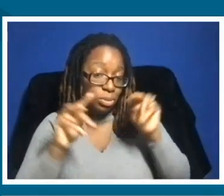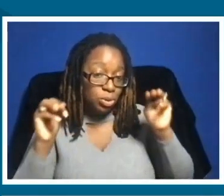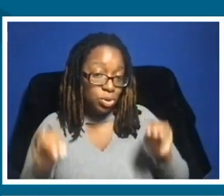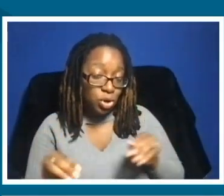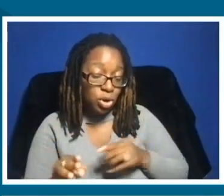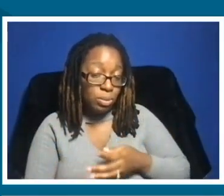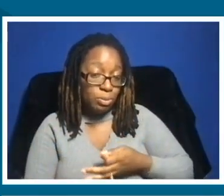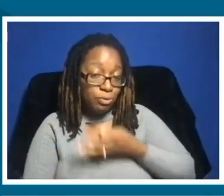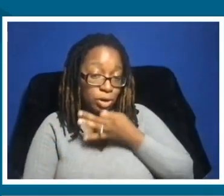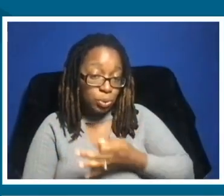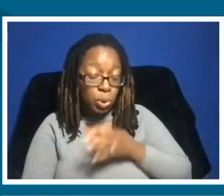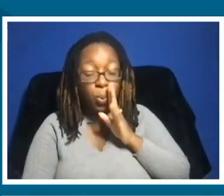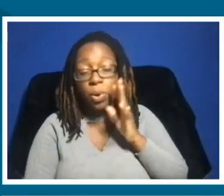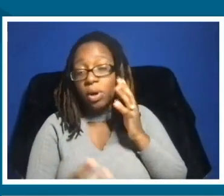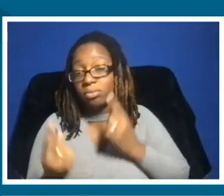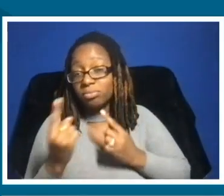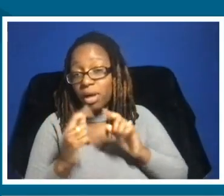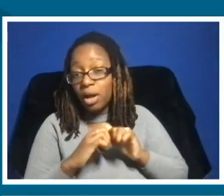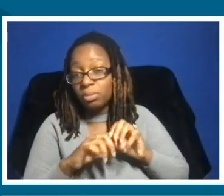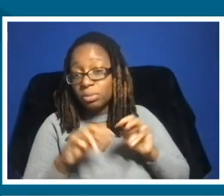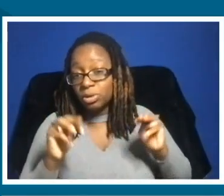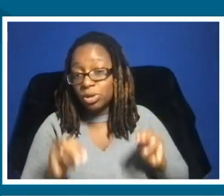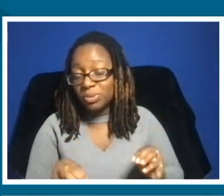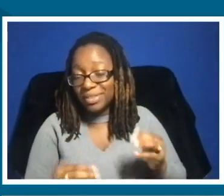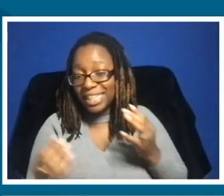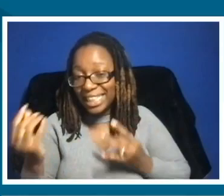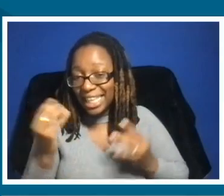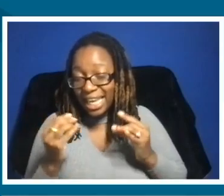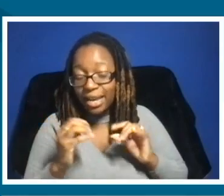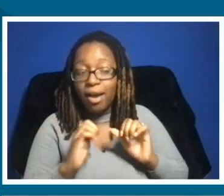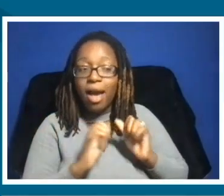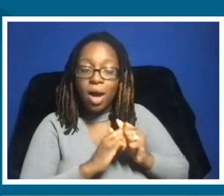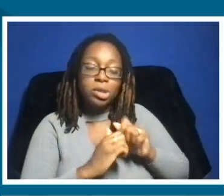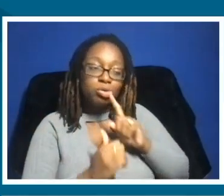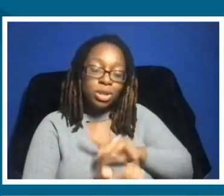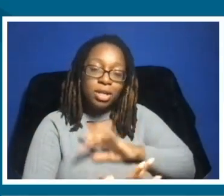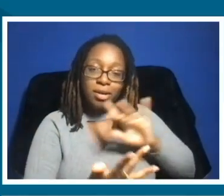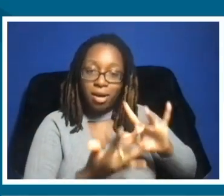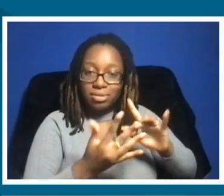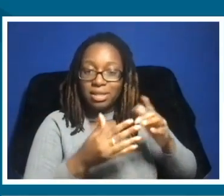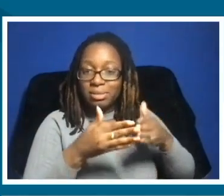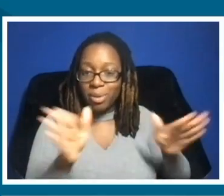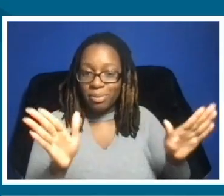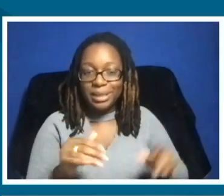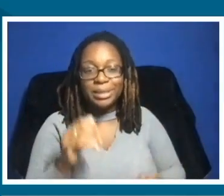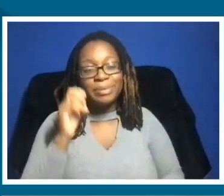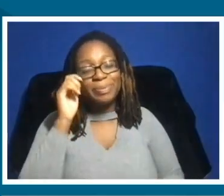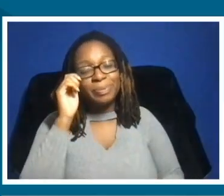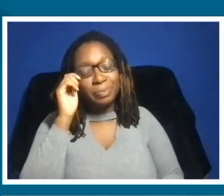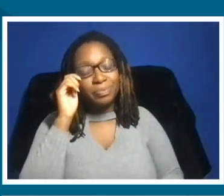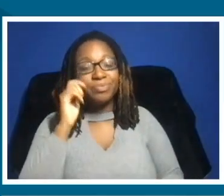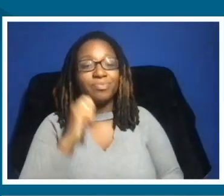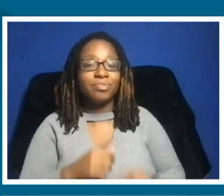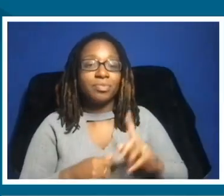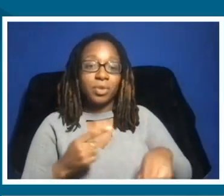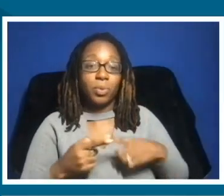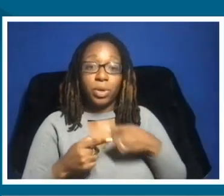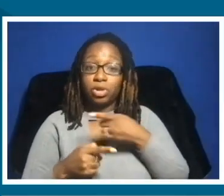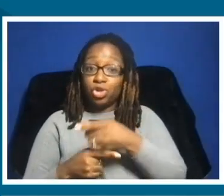think about the benefits of activation for reaching the public we share the next slide please